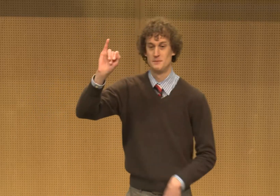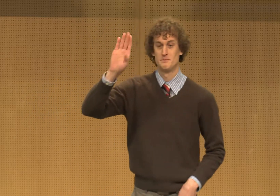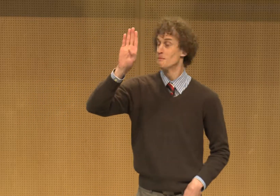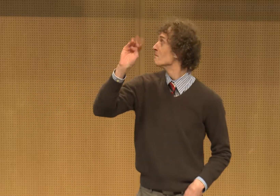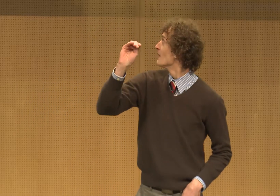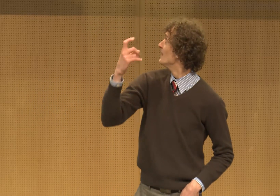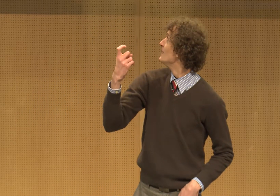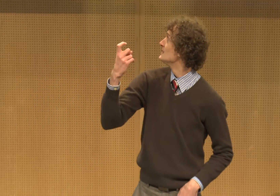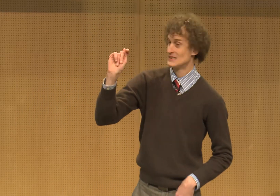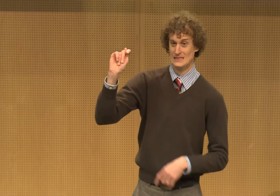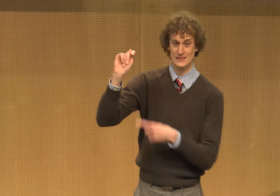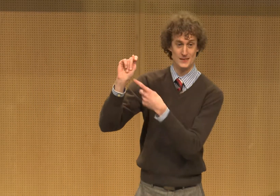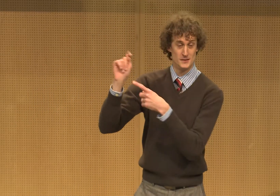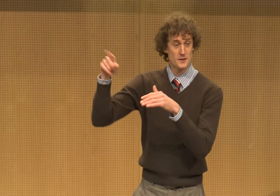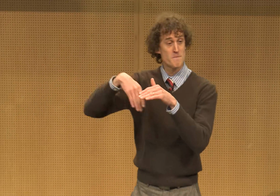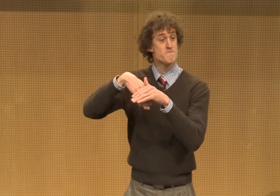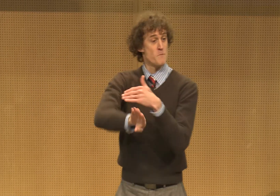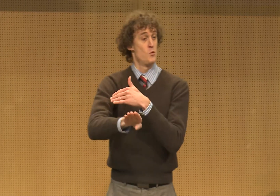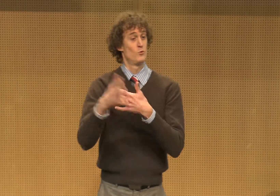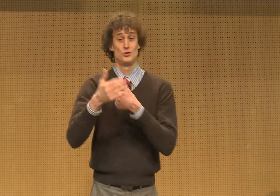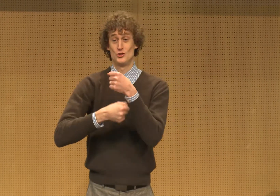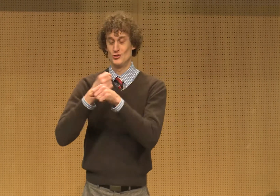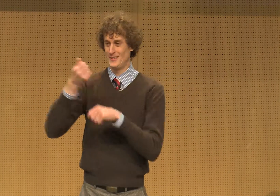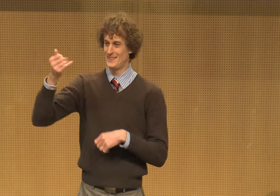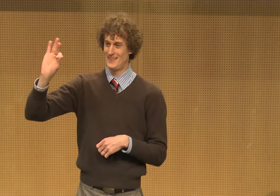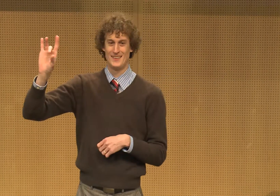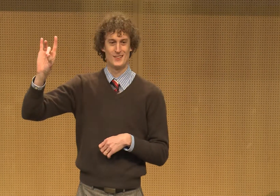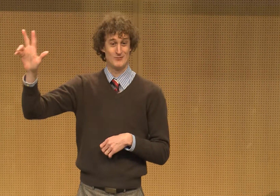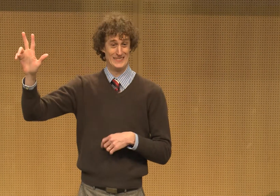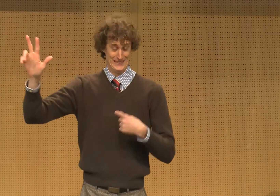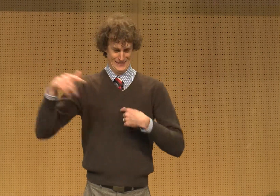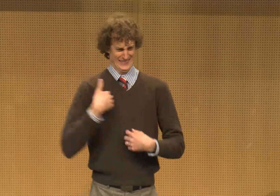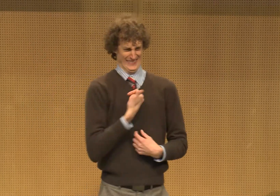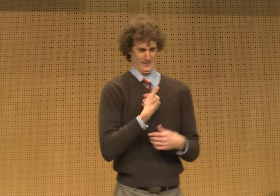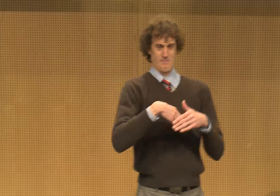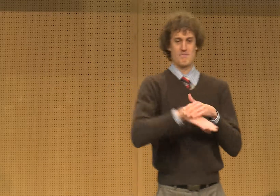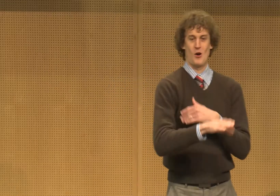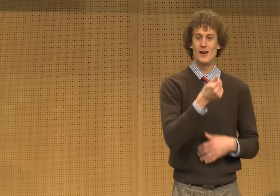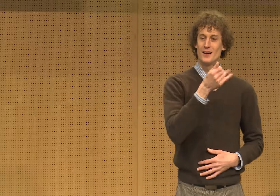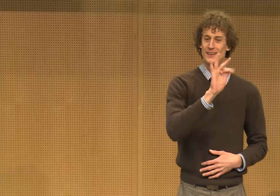This computer, the IBM XT, was born in 1983.